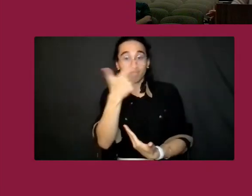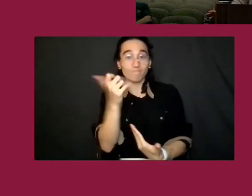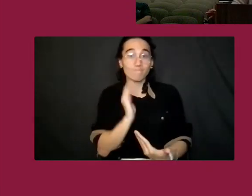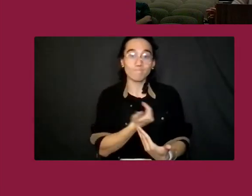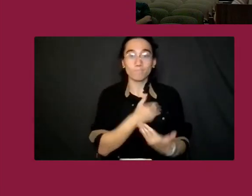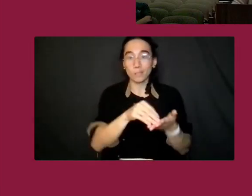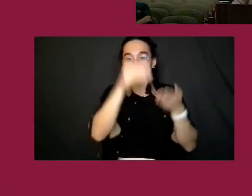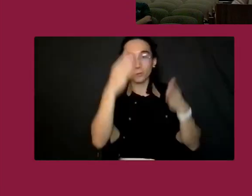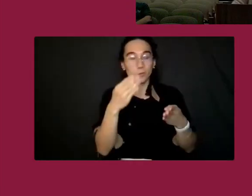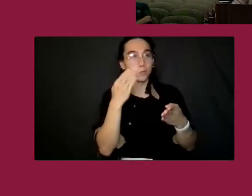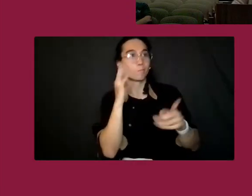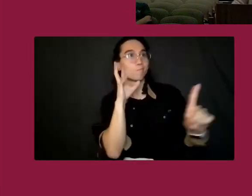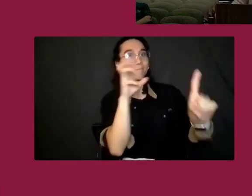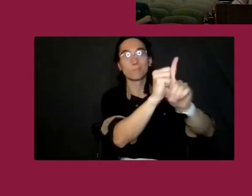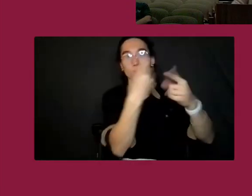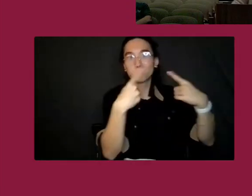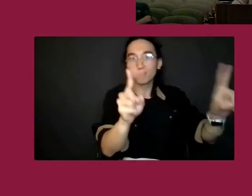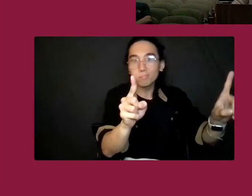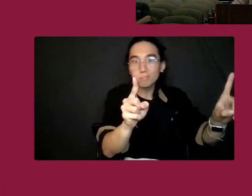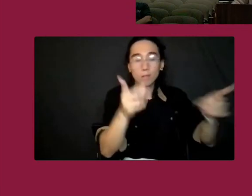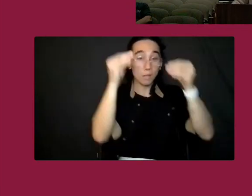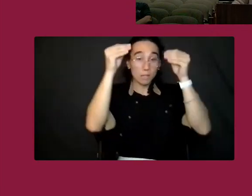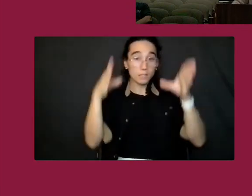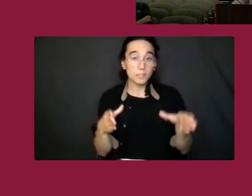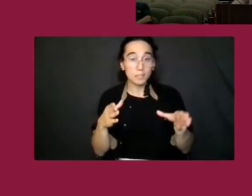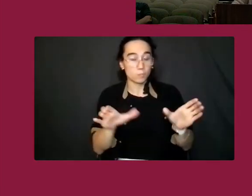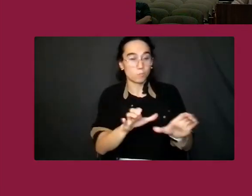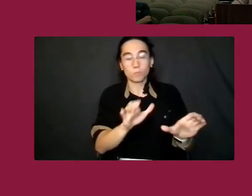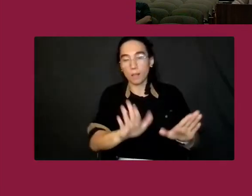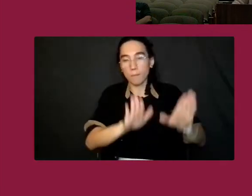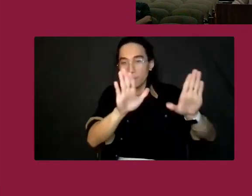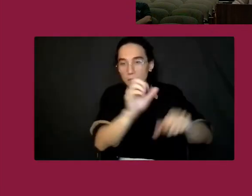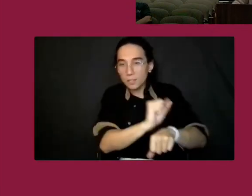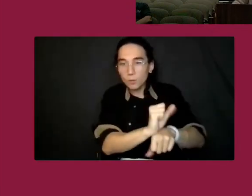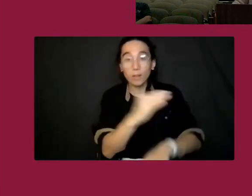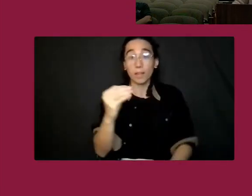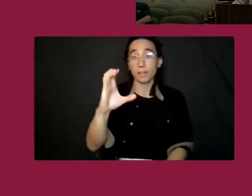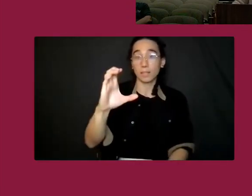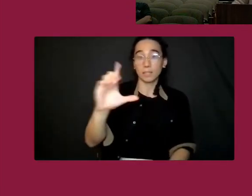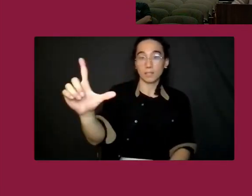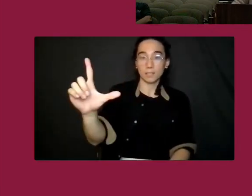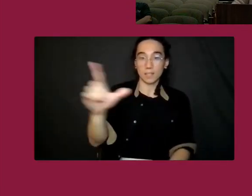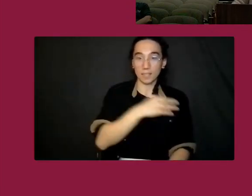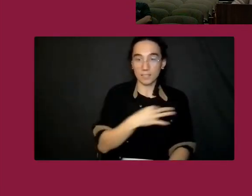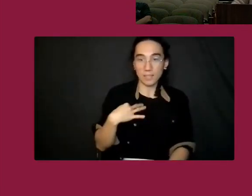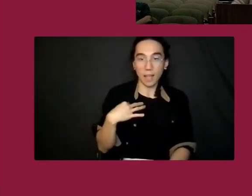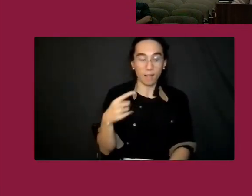Um, faculty are doing amazing work in the classrooms, and classified staff, as always, are working tirelessly to meet our students' needs.